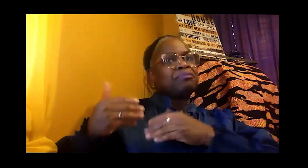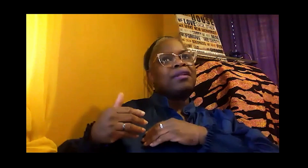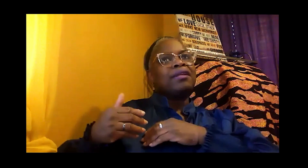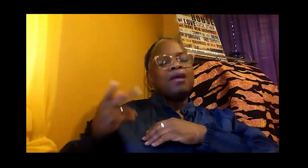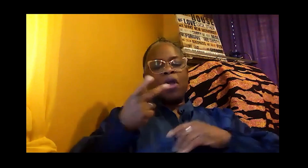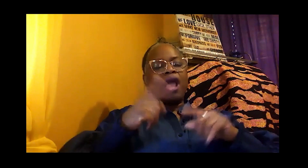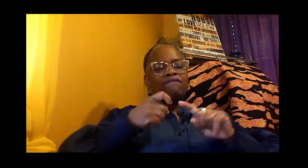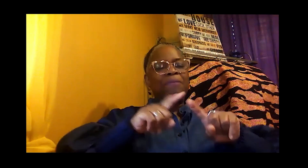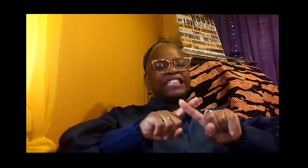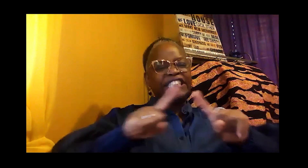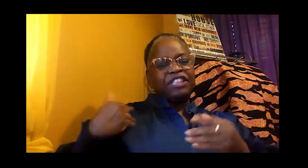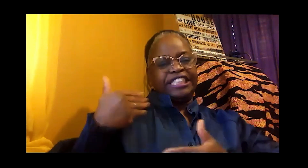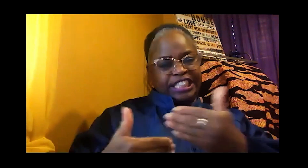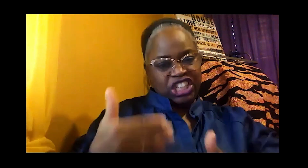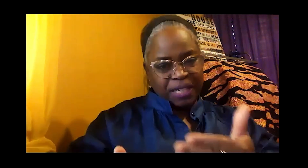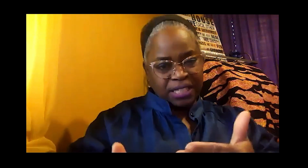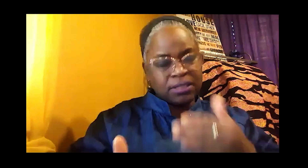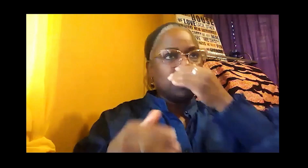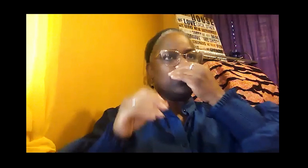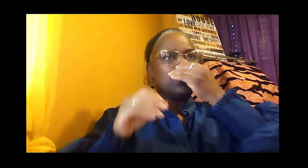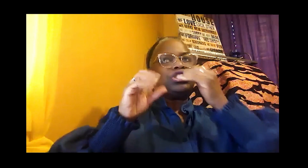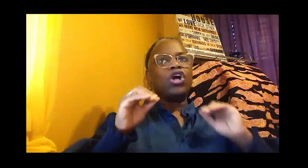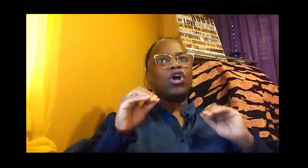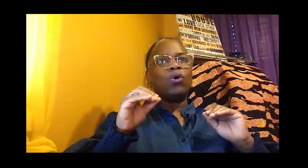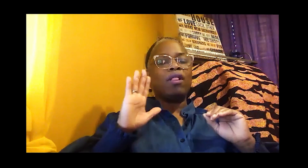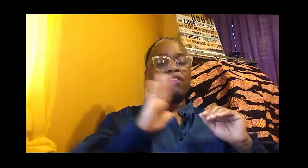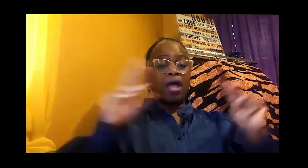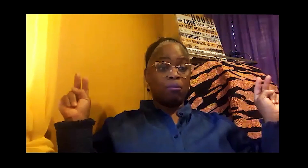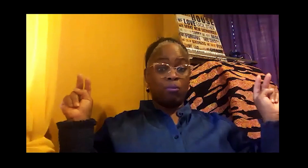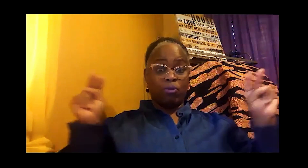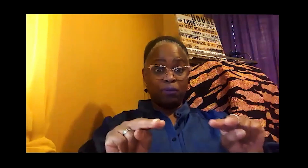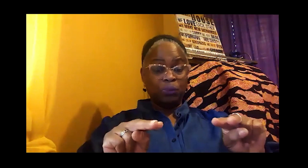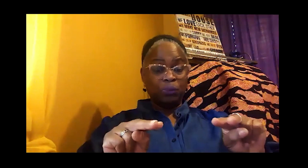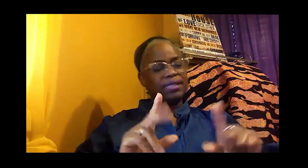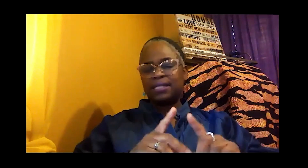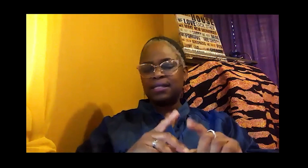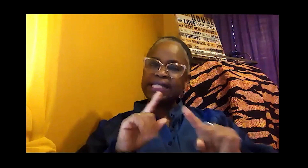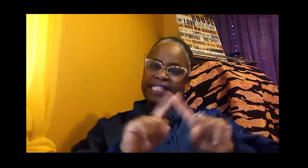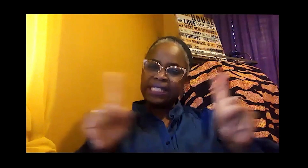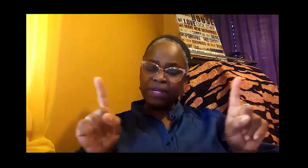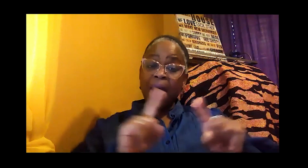They both have experienced different eras, and their view of life is extremely different.